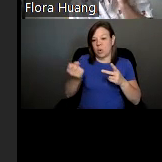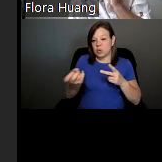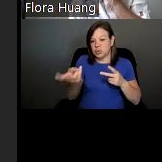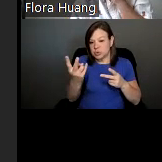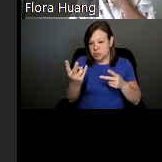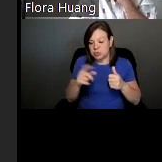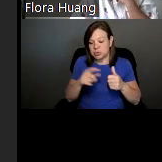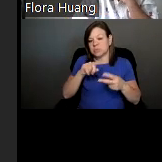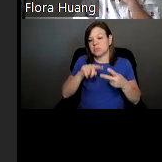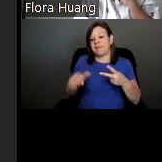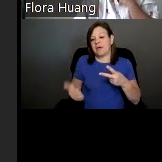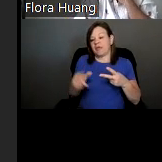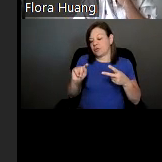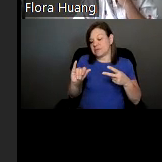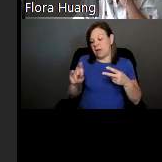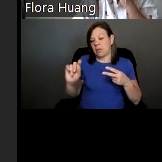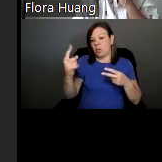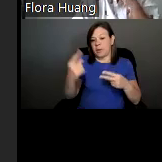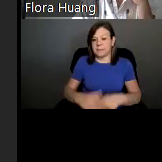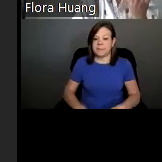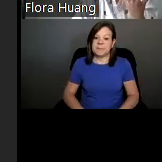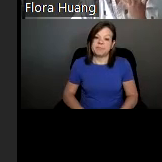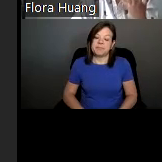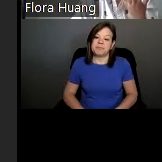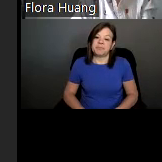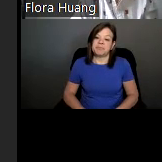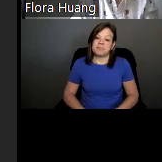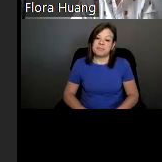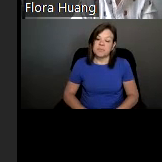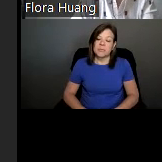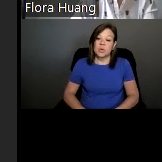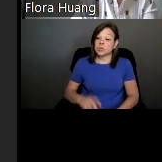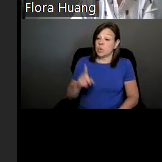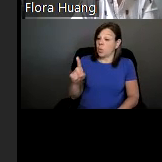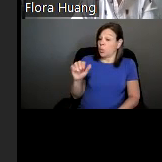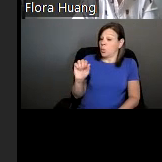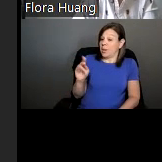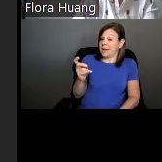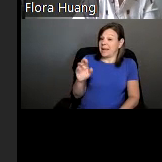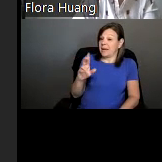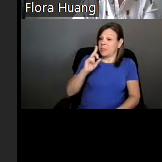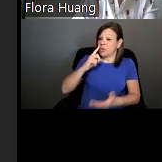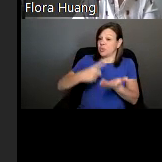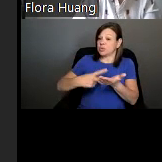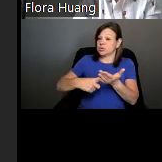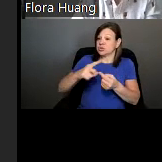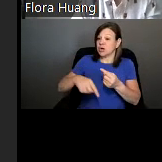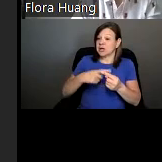And they're listed in that order. So the thing that Amber mentioned is that in order for it to, and apologies,